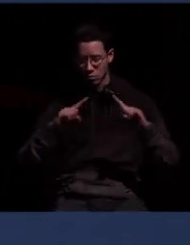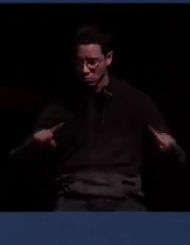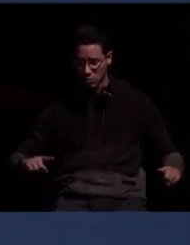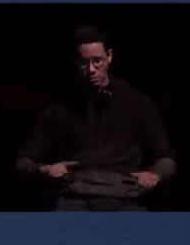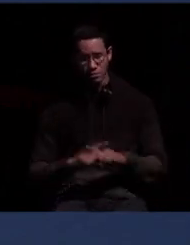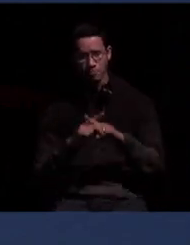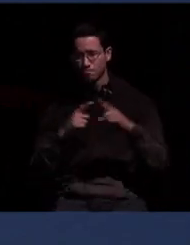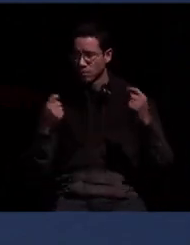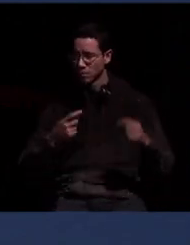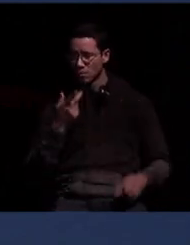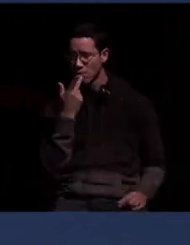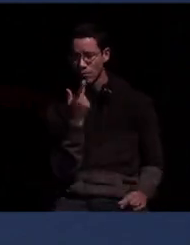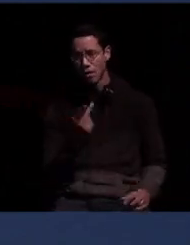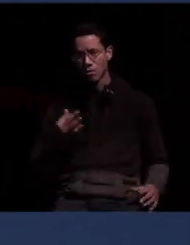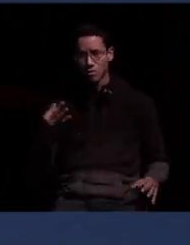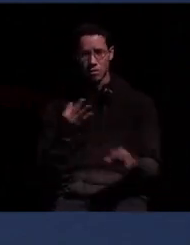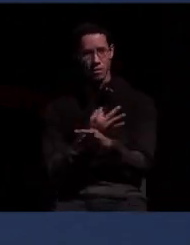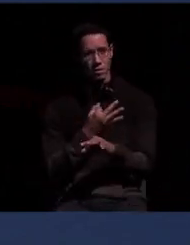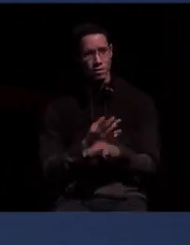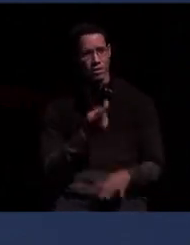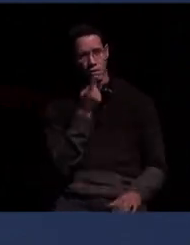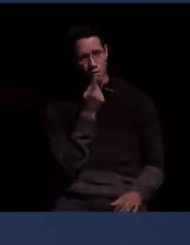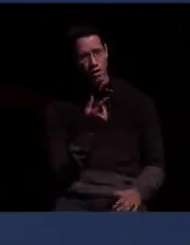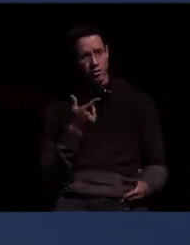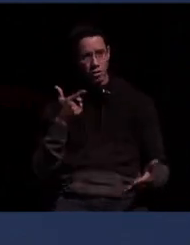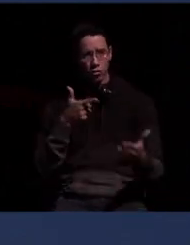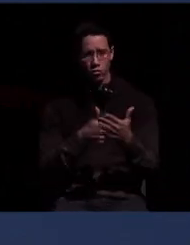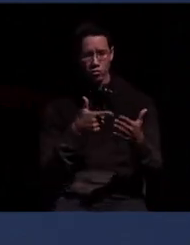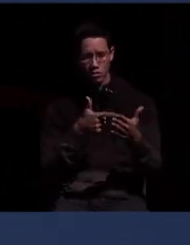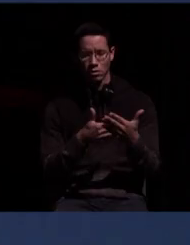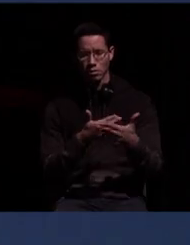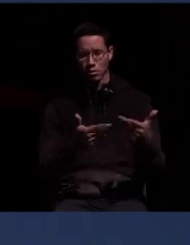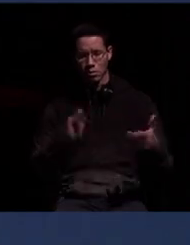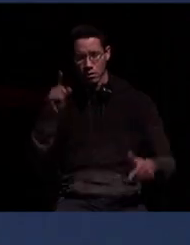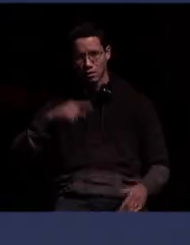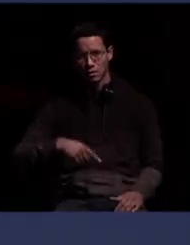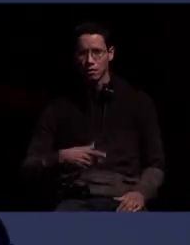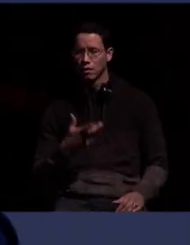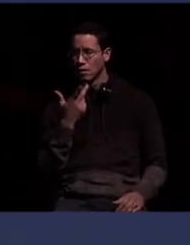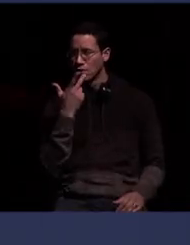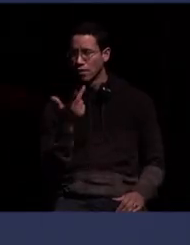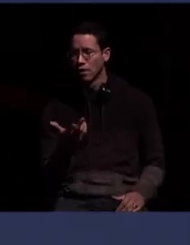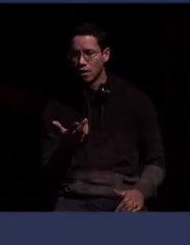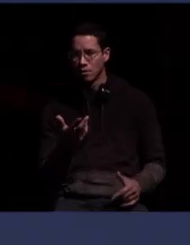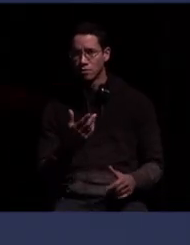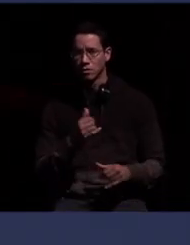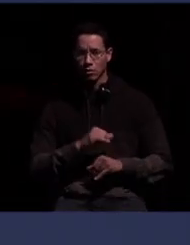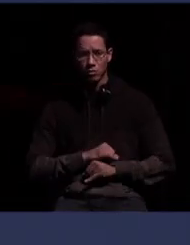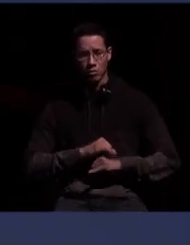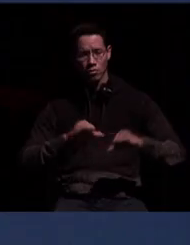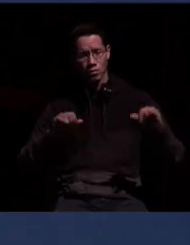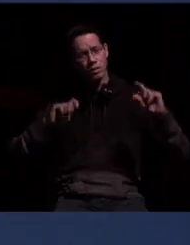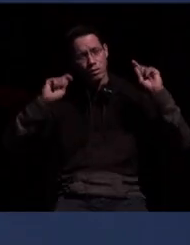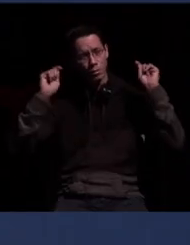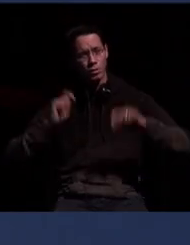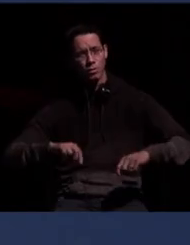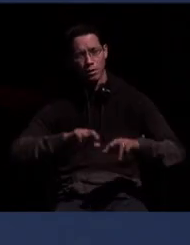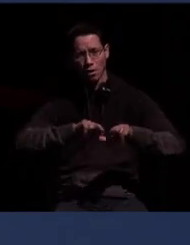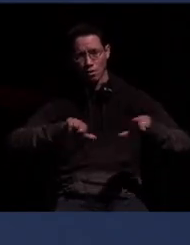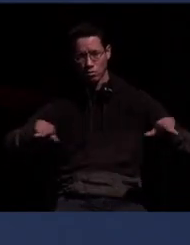of denouncement, and of announcement of new possibilities. It’s a very nice work